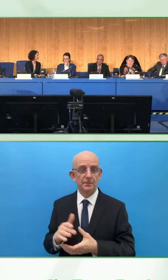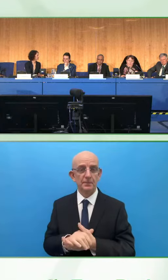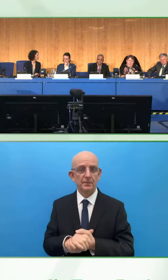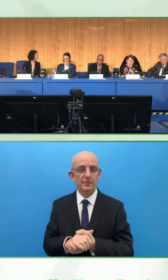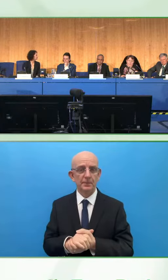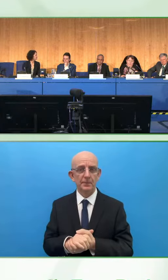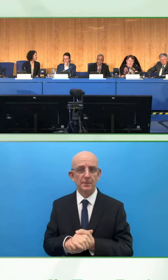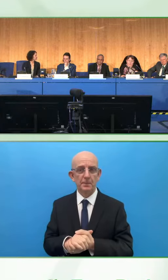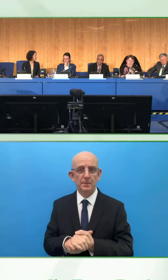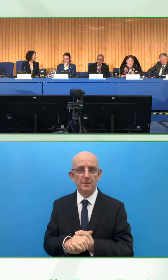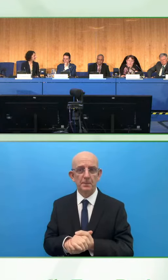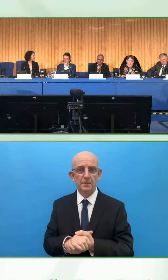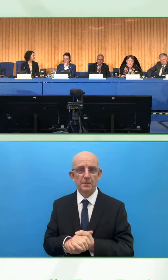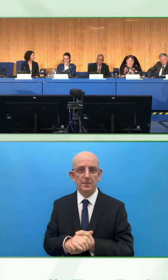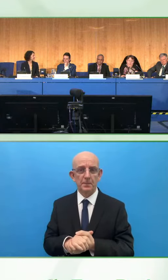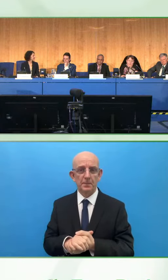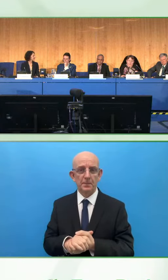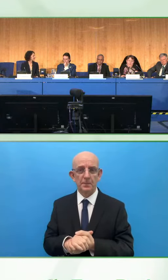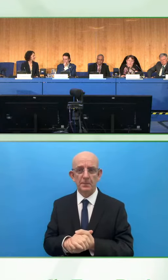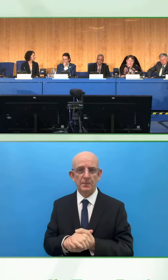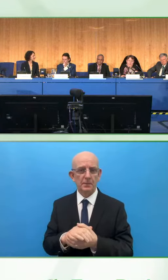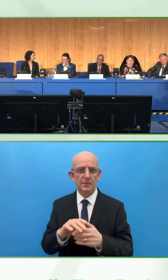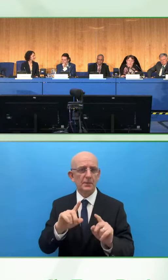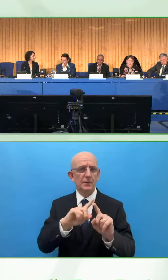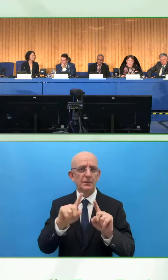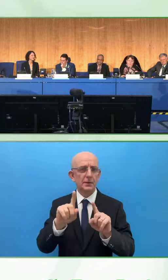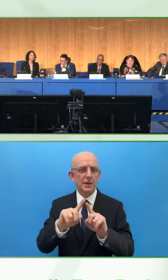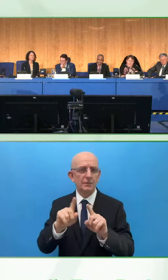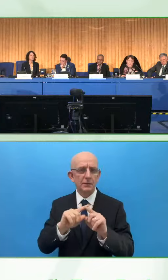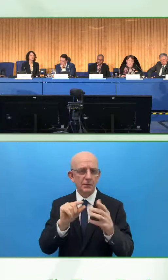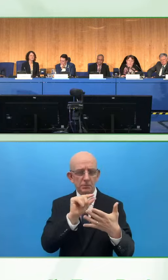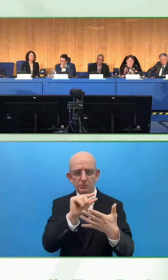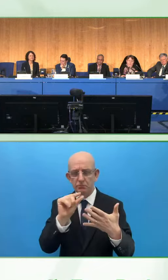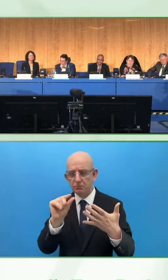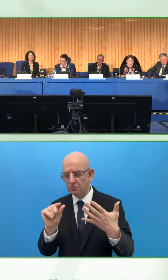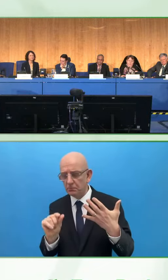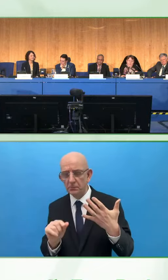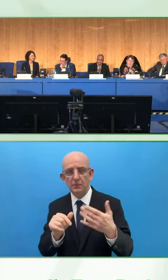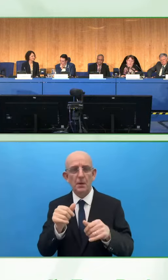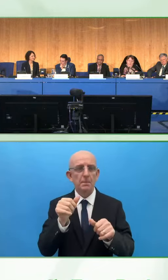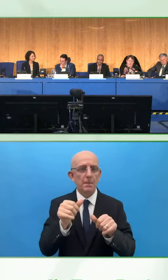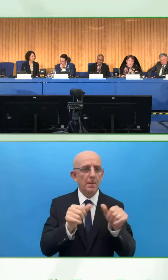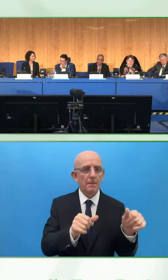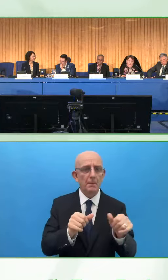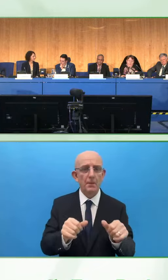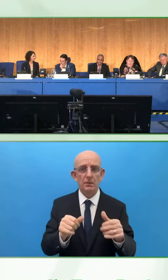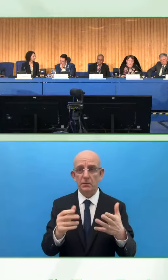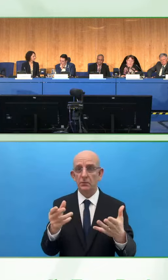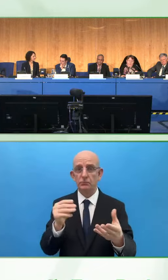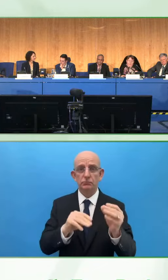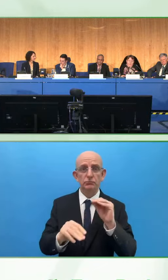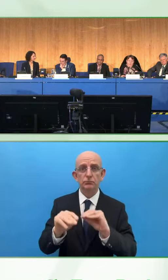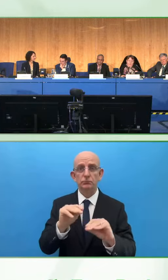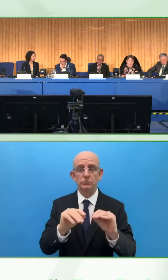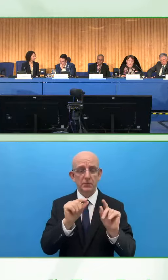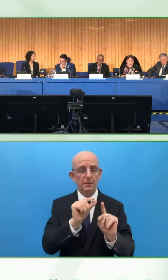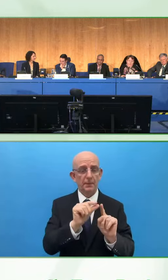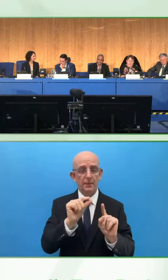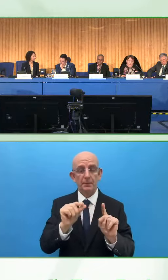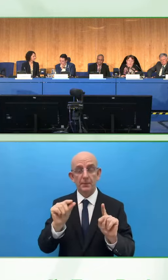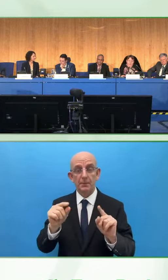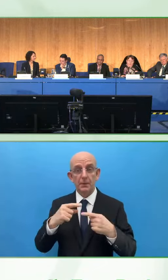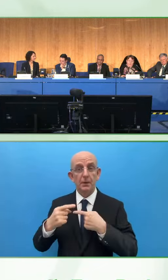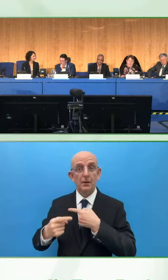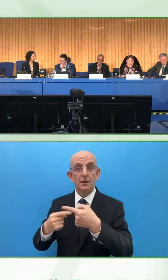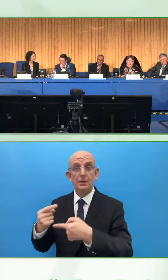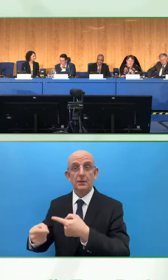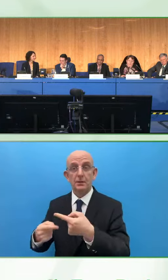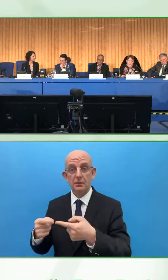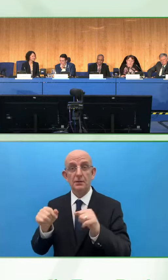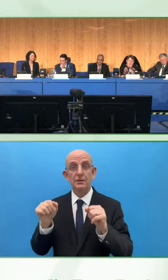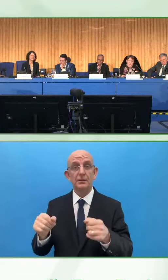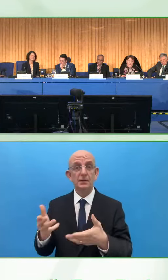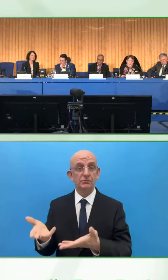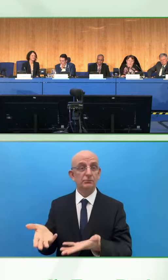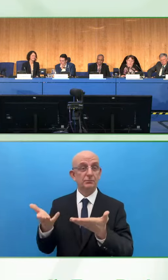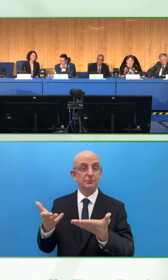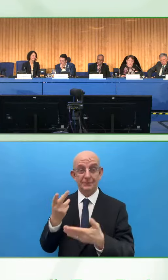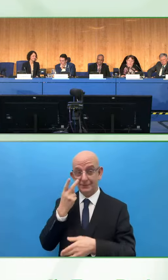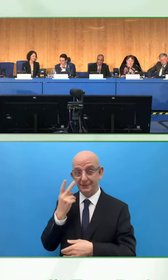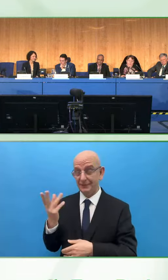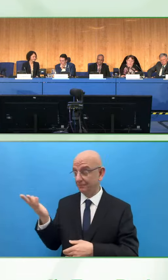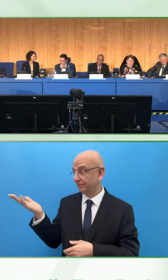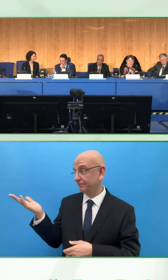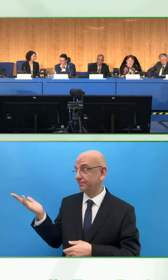I am push the buttons on my chair to raise much into the right level.